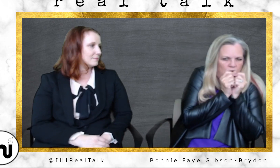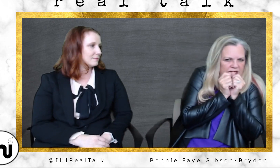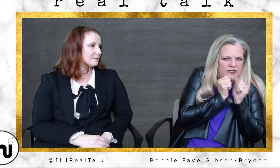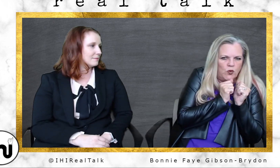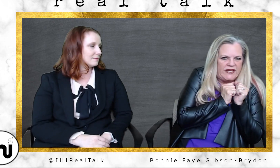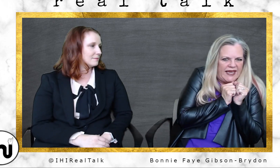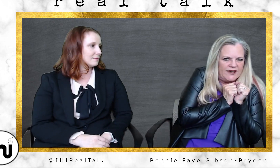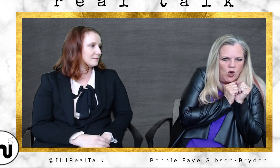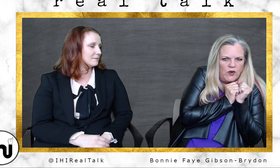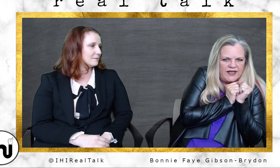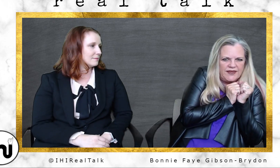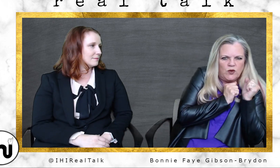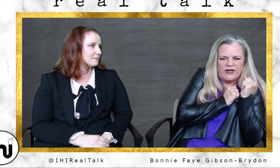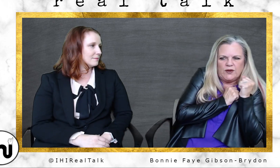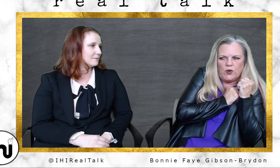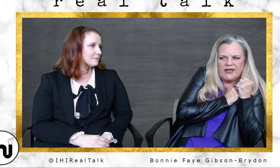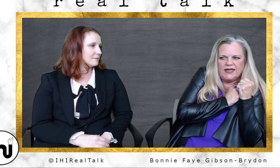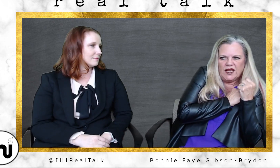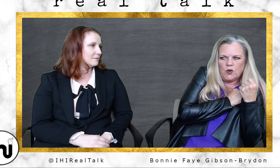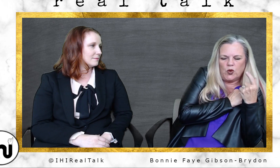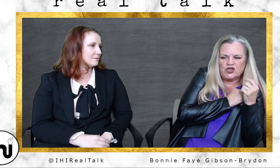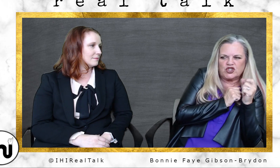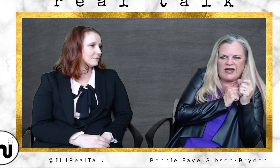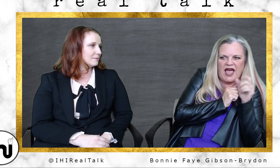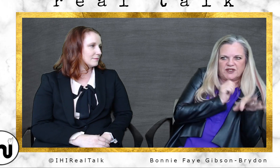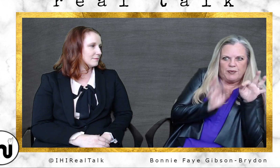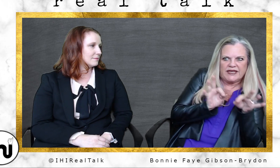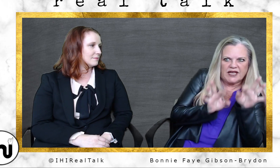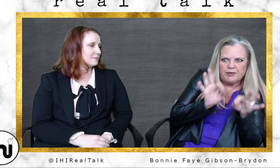need. We can't know anything. We're just going to have to pick it up and